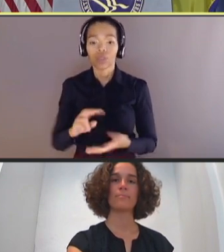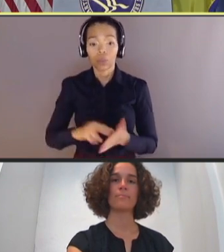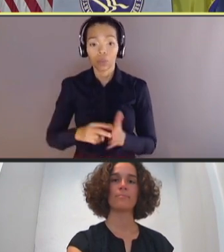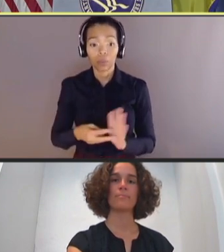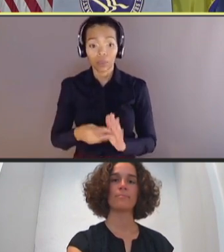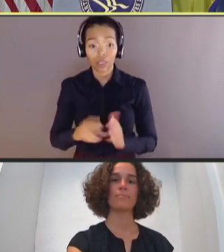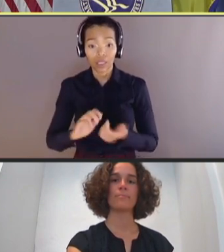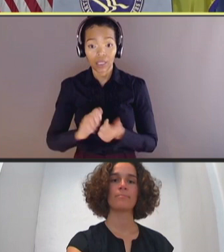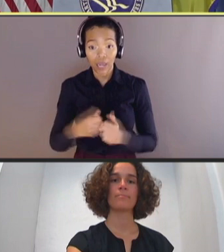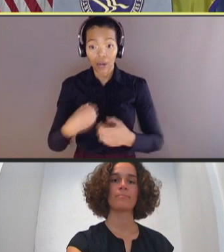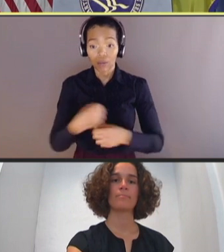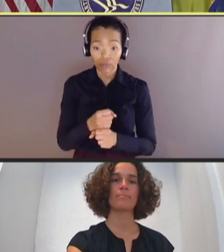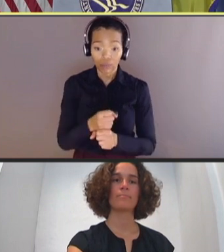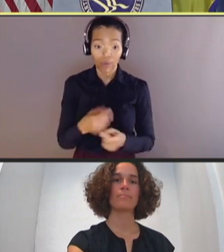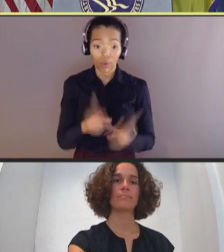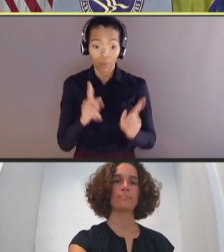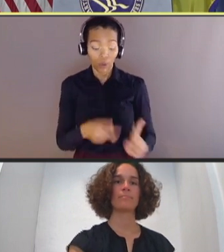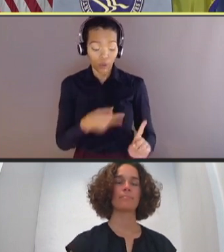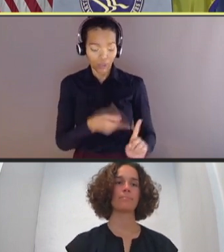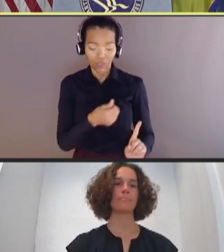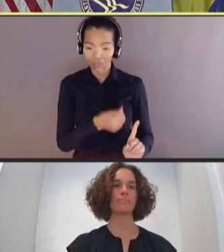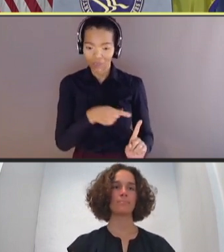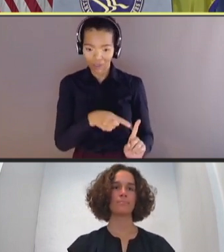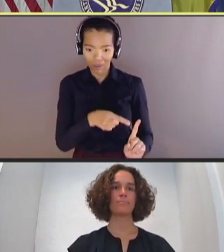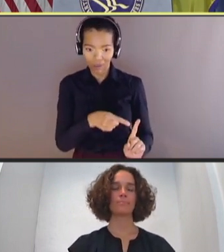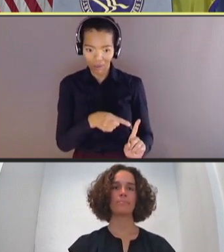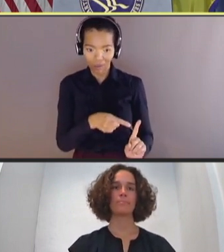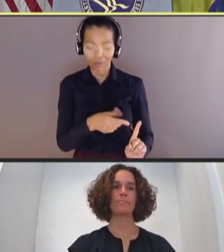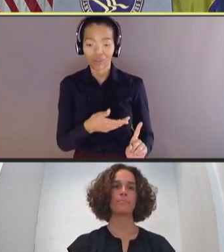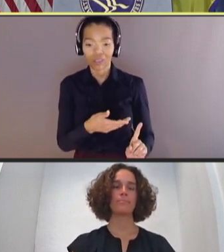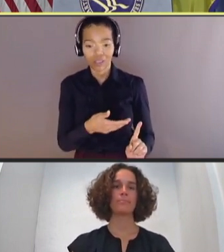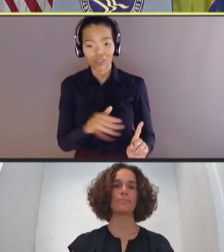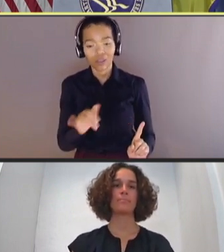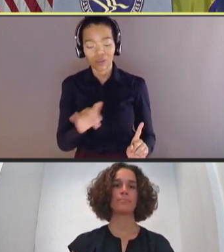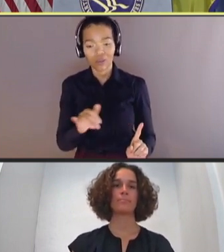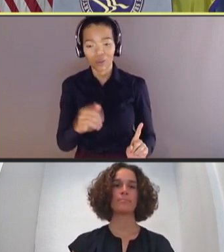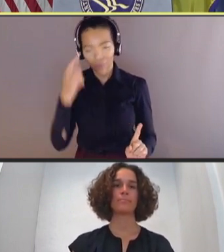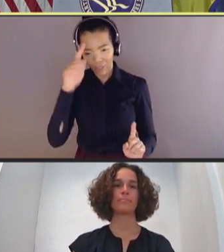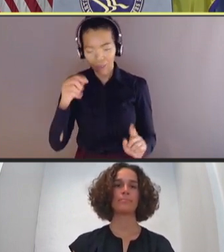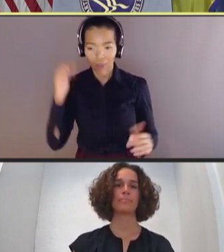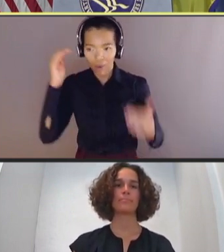of an individual. Particularly when we're dealing with adults, we have to remember that